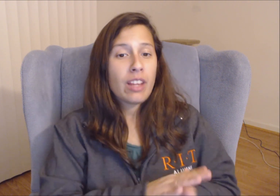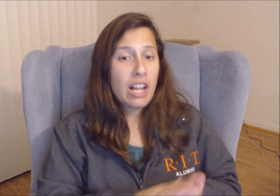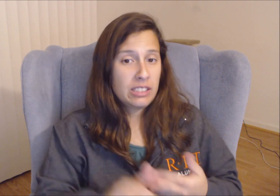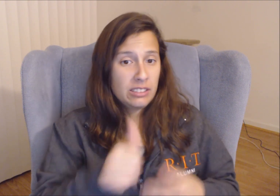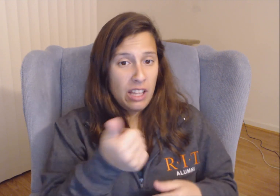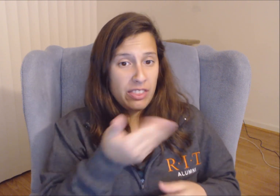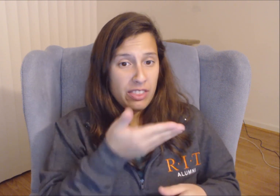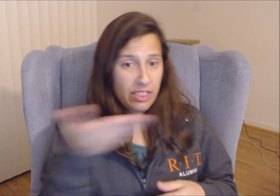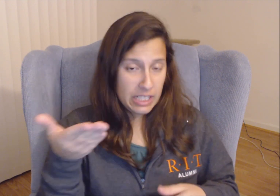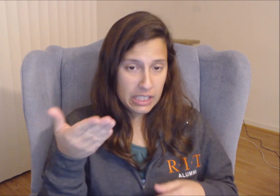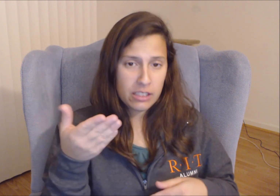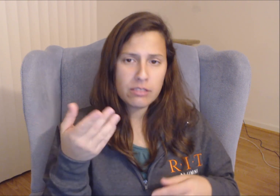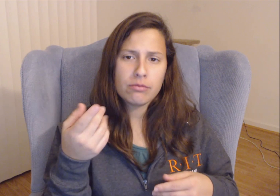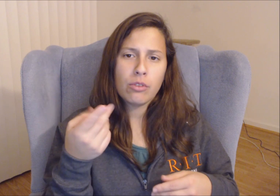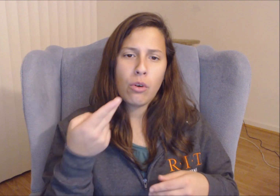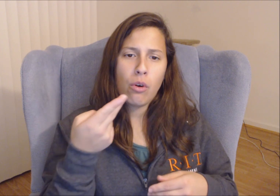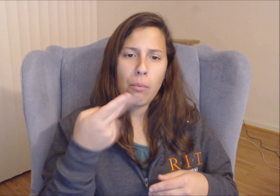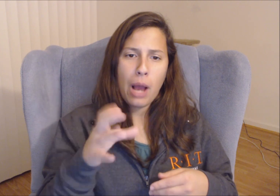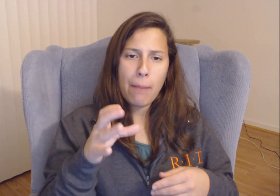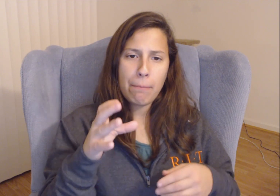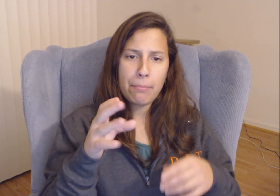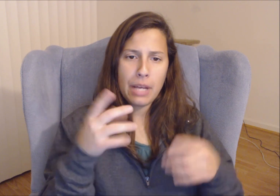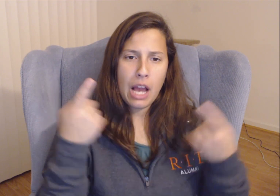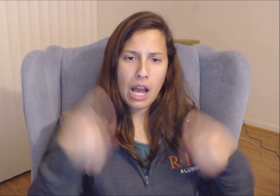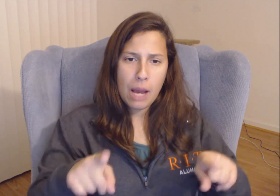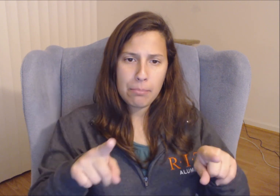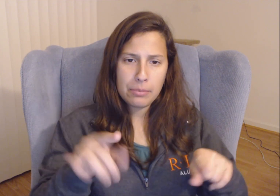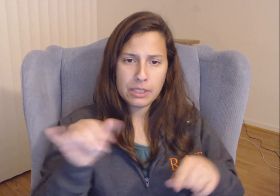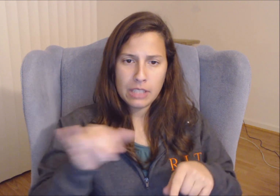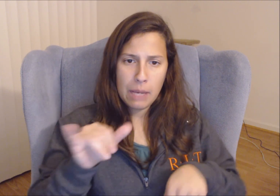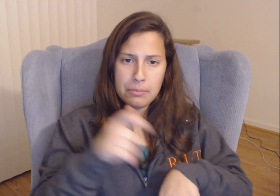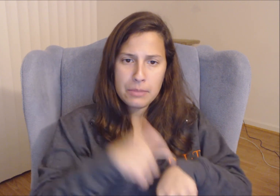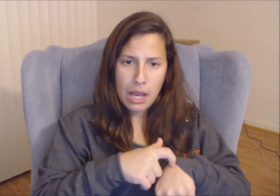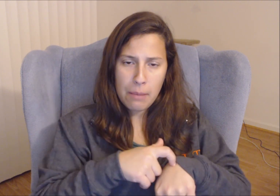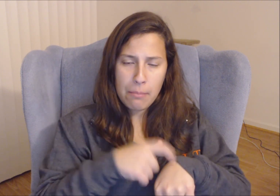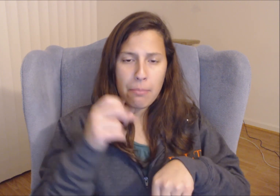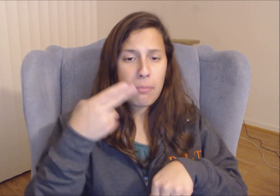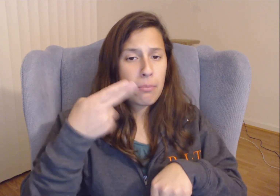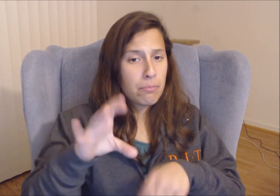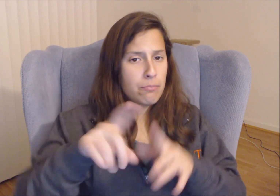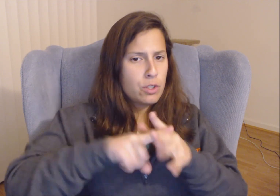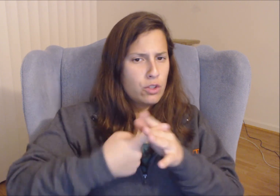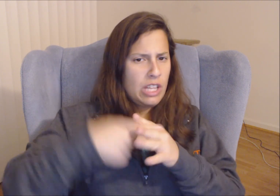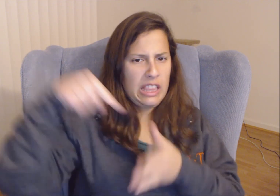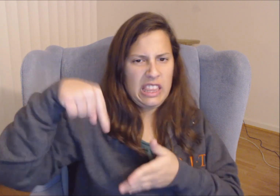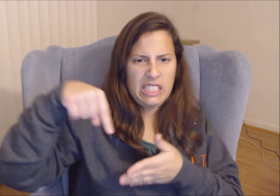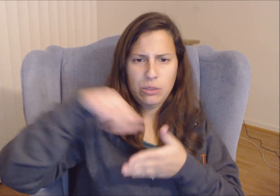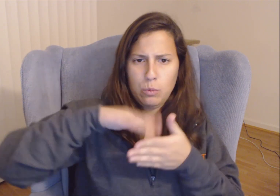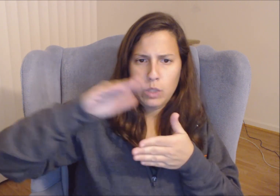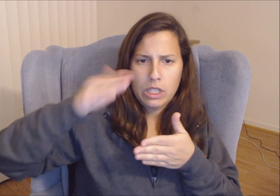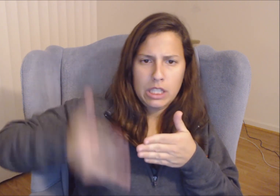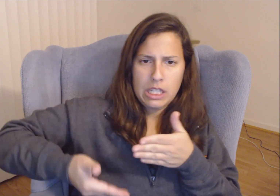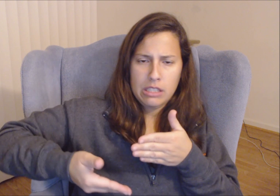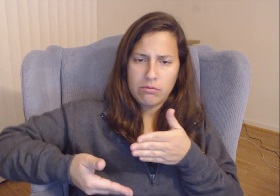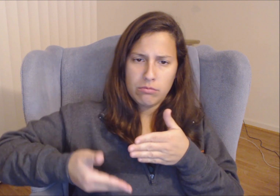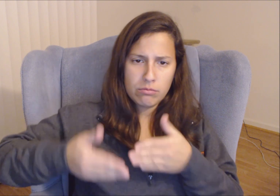Again, other nice thing homecoming was happening Homecoming was on the same week, upcoming on weekend after Job fair.